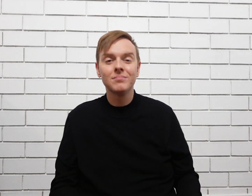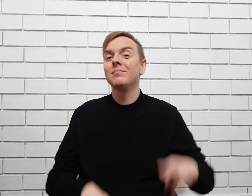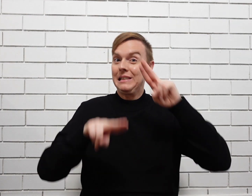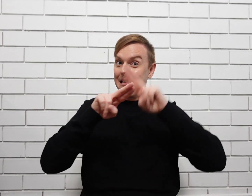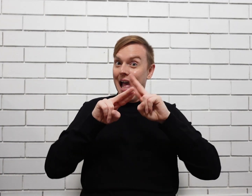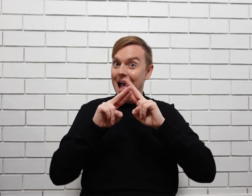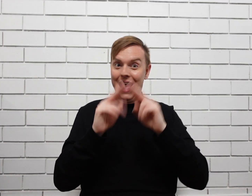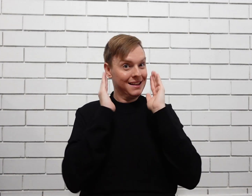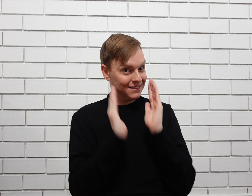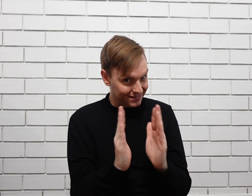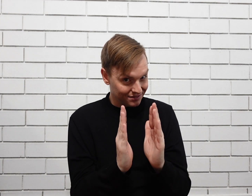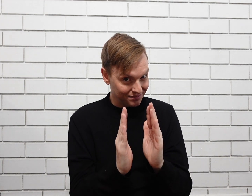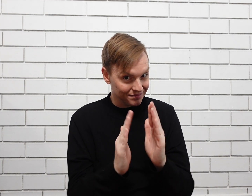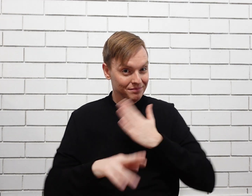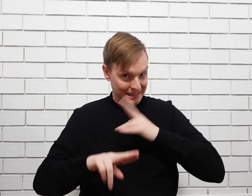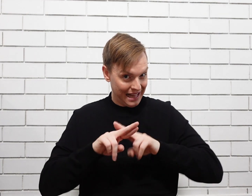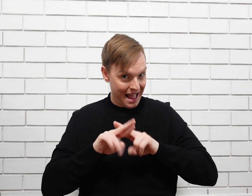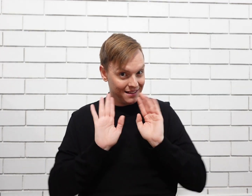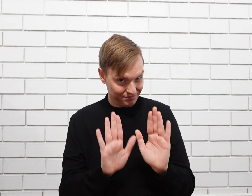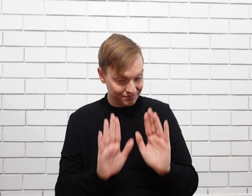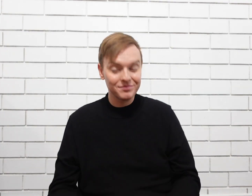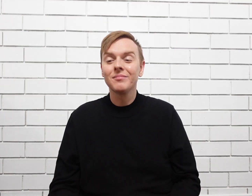And my Dad. My Dad.